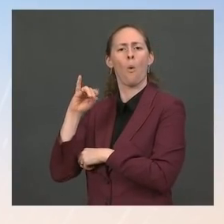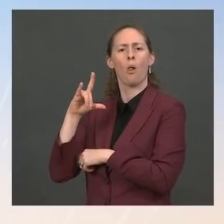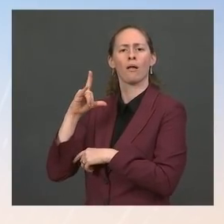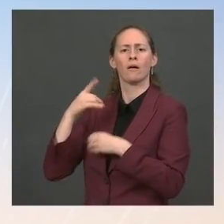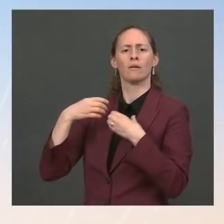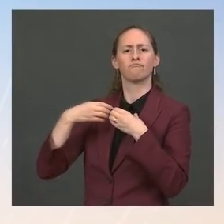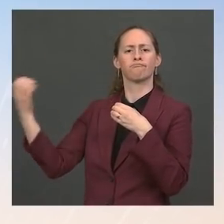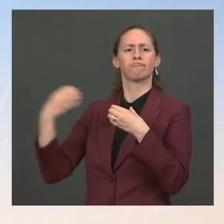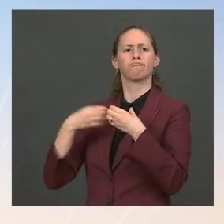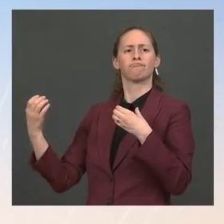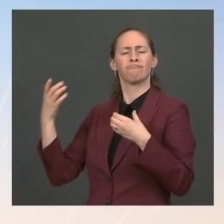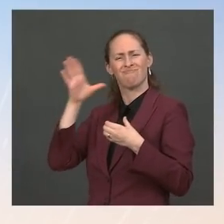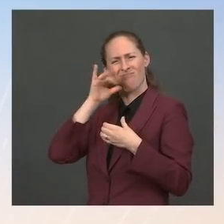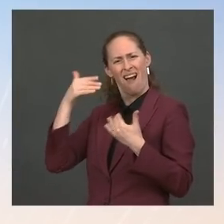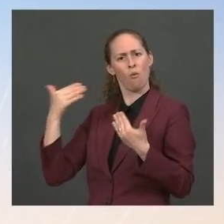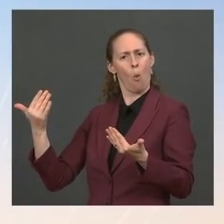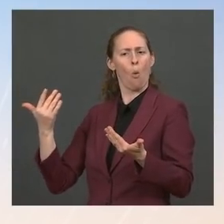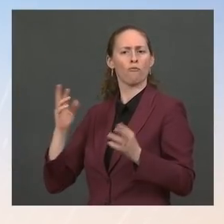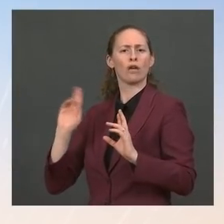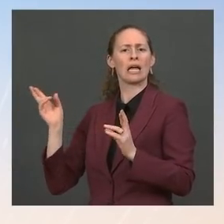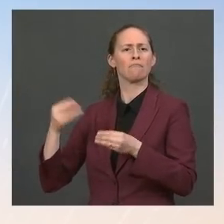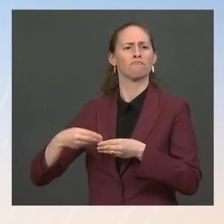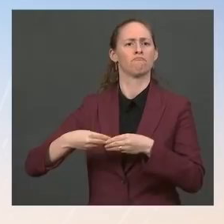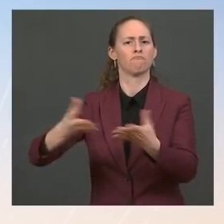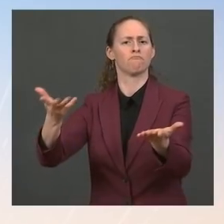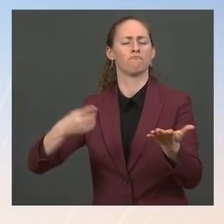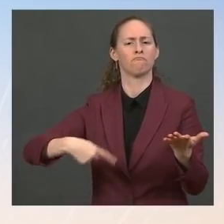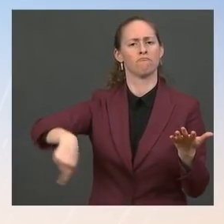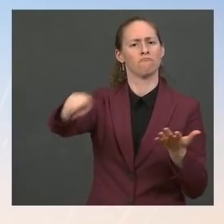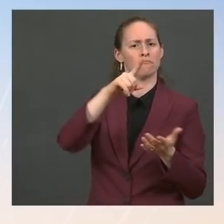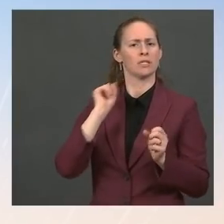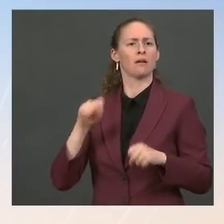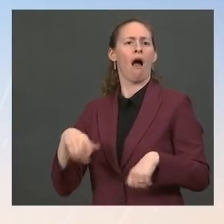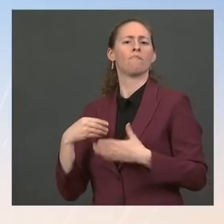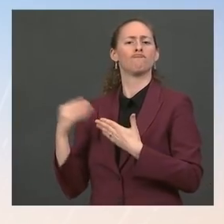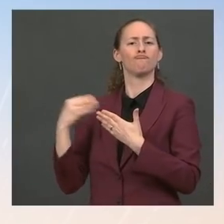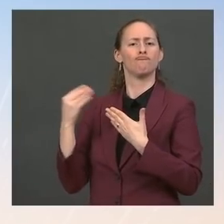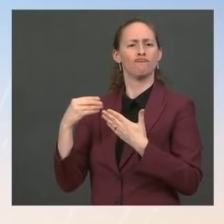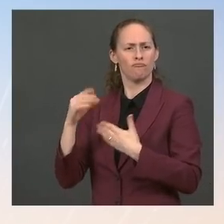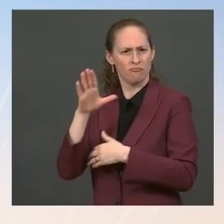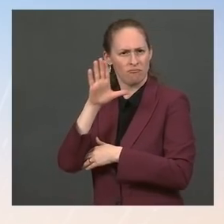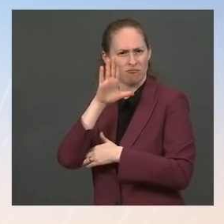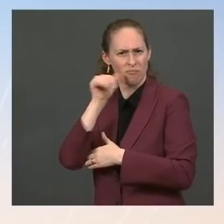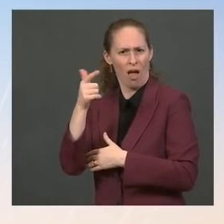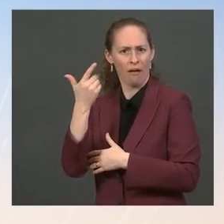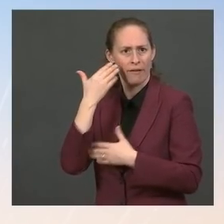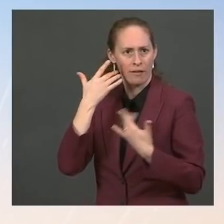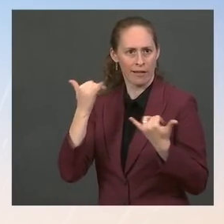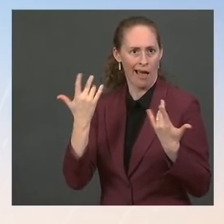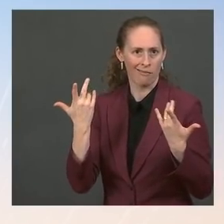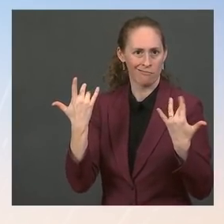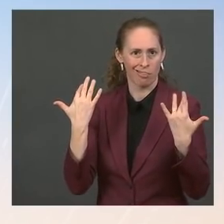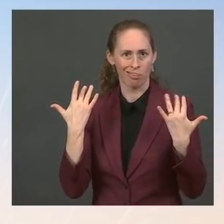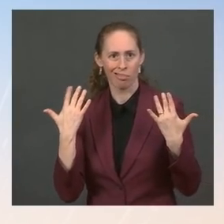to address the long-term supply chain issues or the Build Back Better to be passed. Why has the President not yet done that?